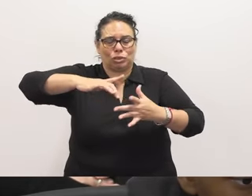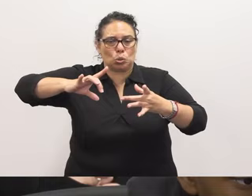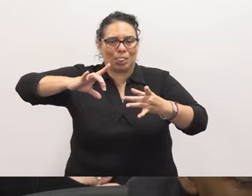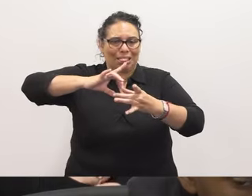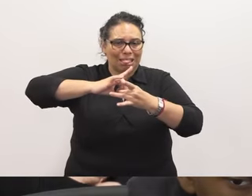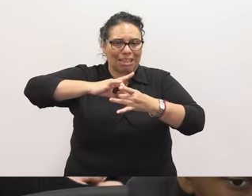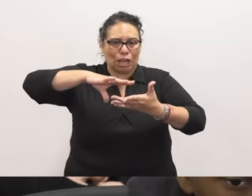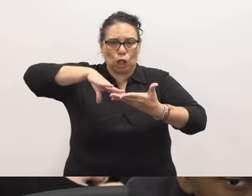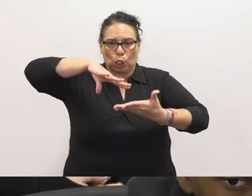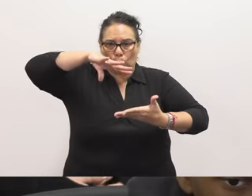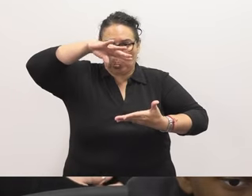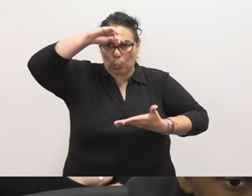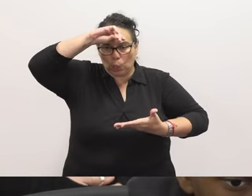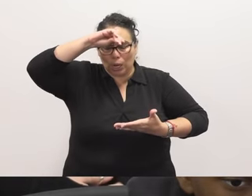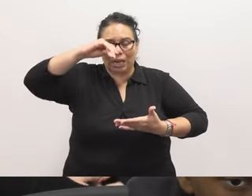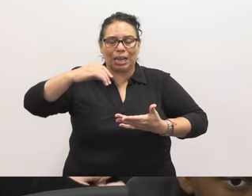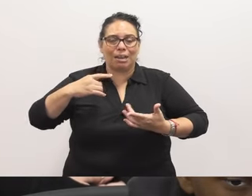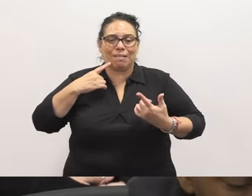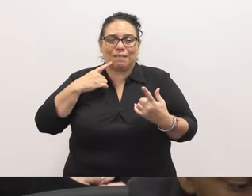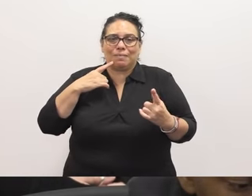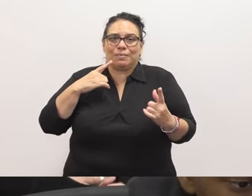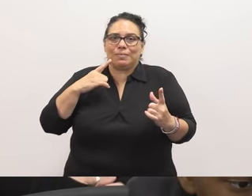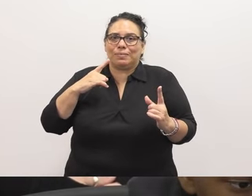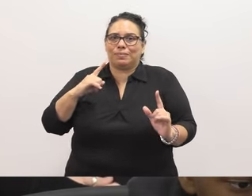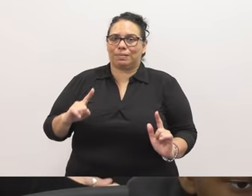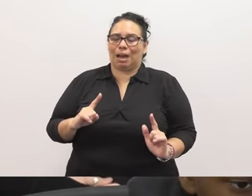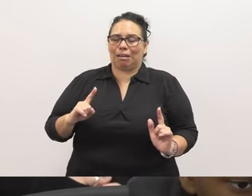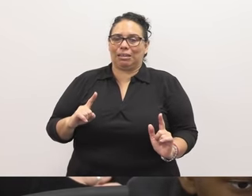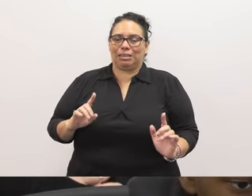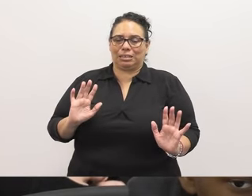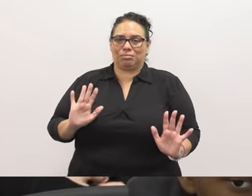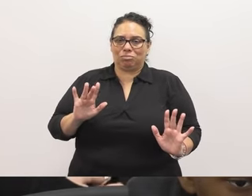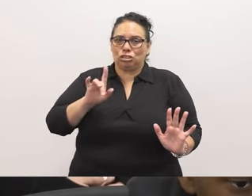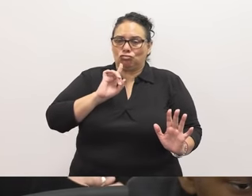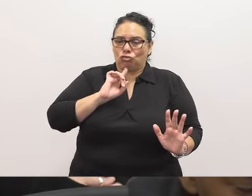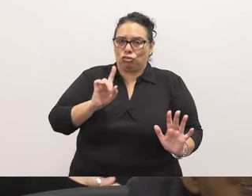finally coming to life for real. Like, we've been doing it,